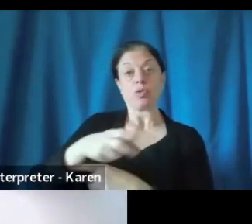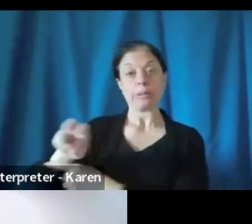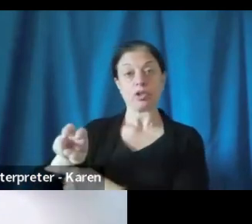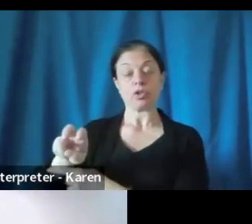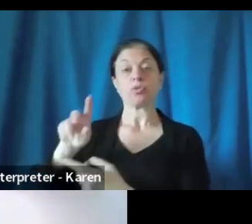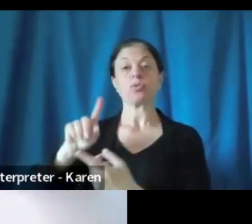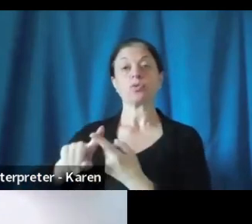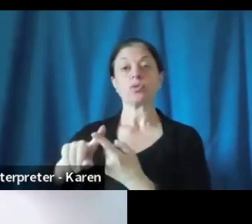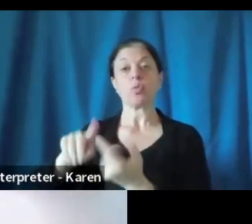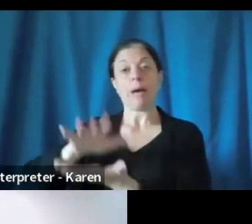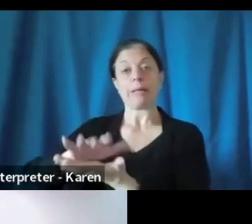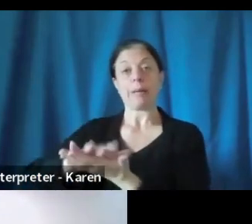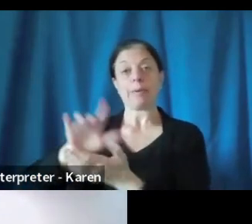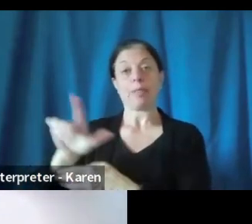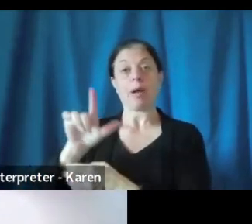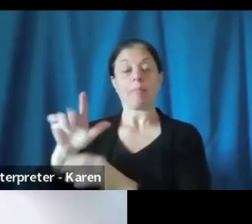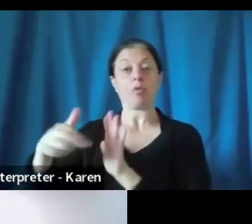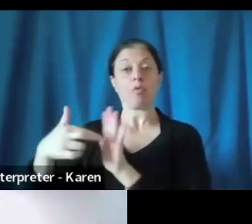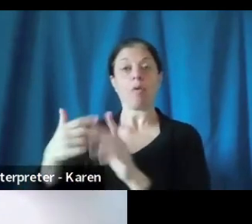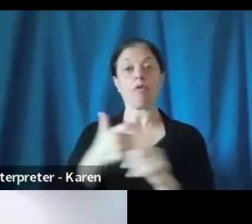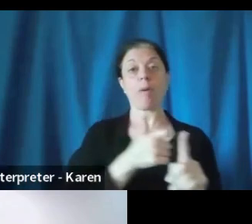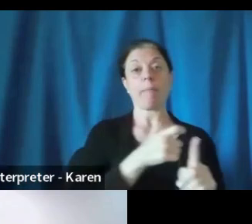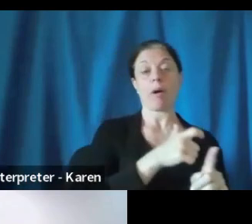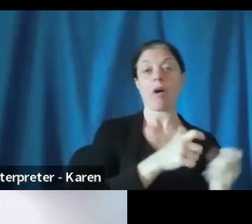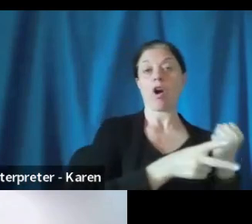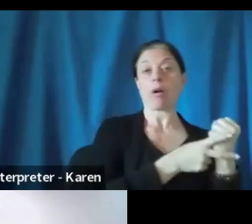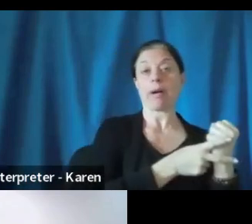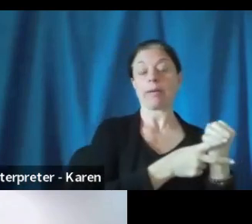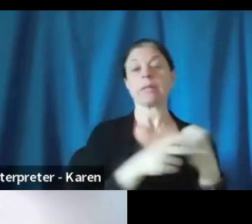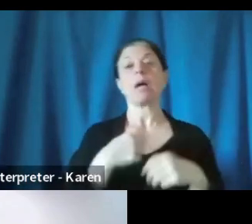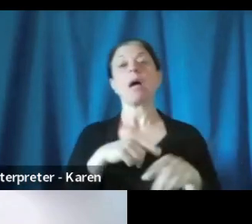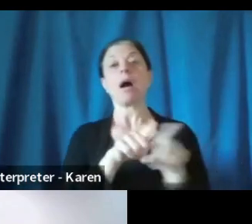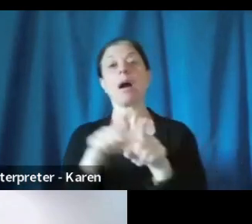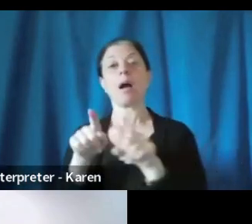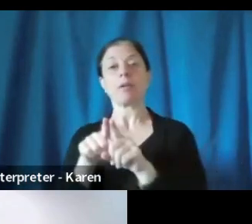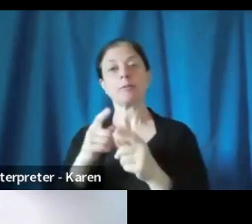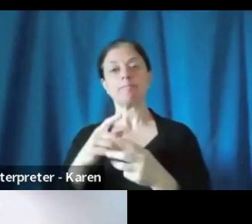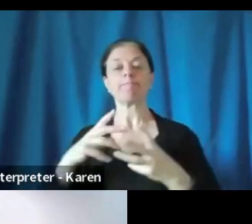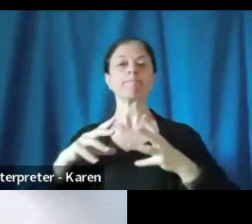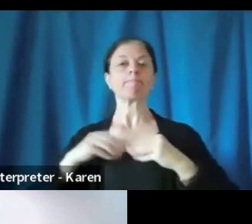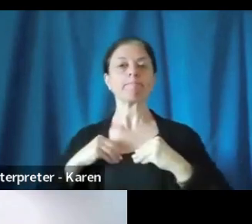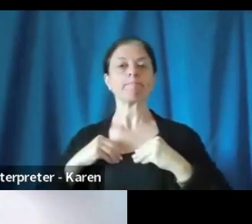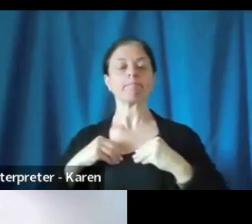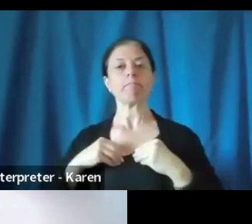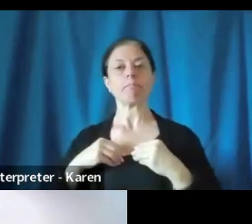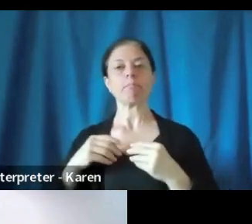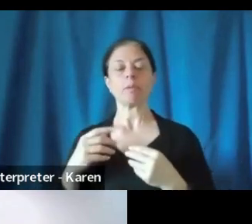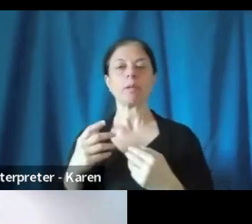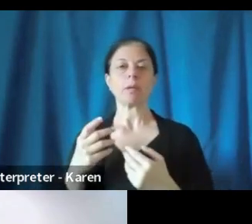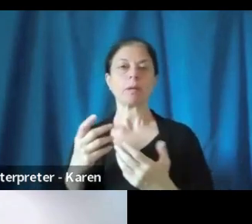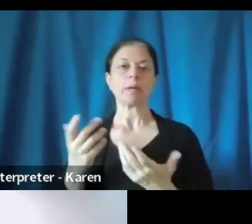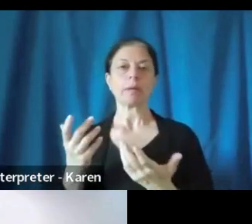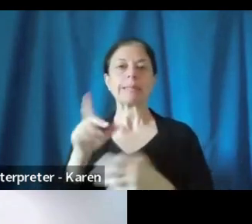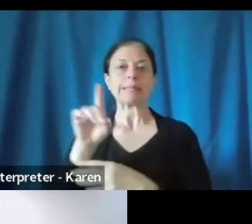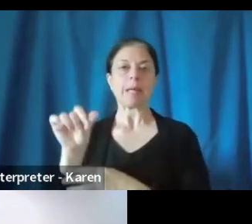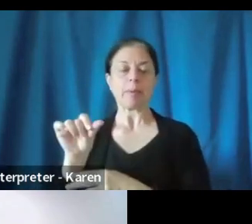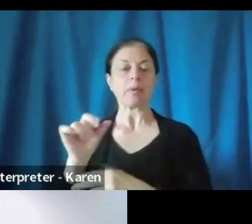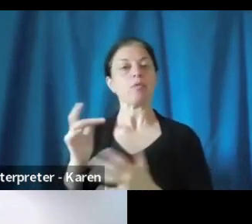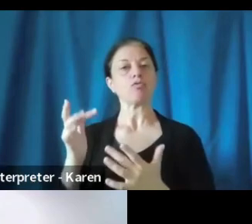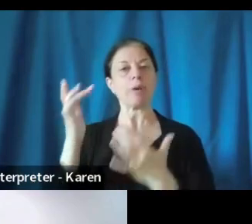work, especially now because as I was making the transition into an academic librarian role from archives I was also